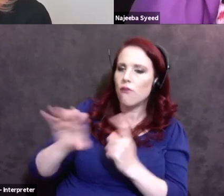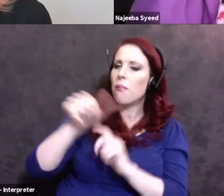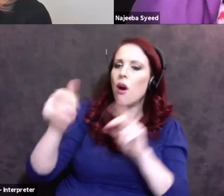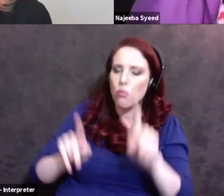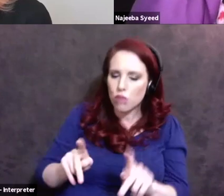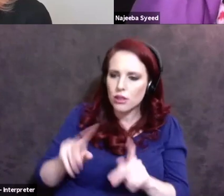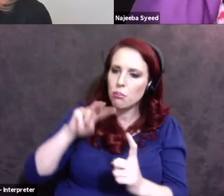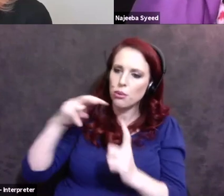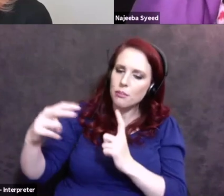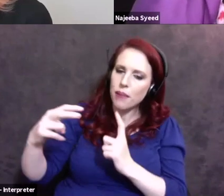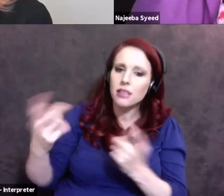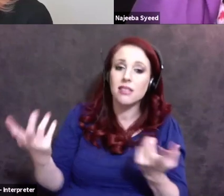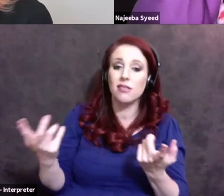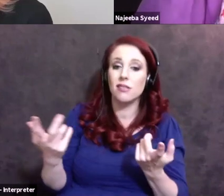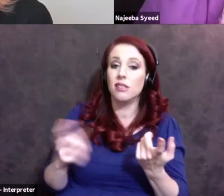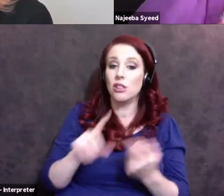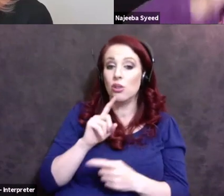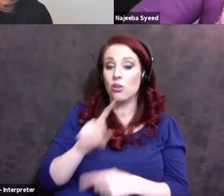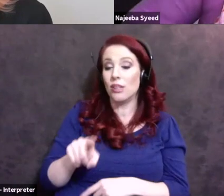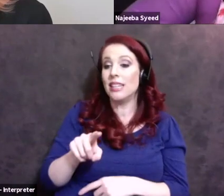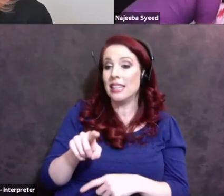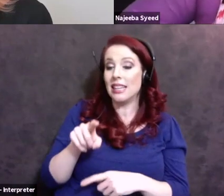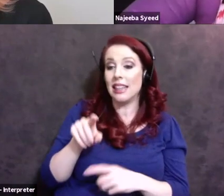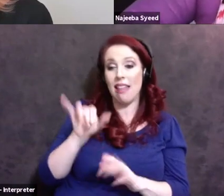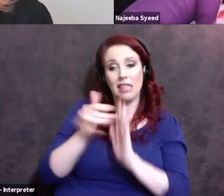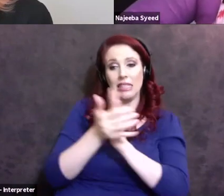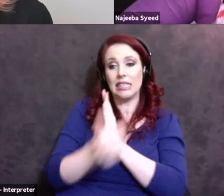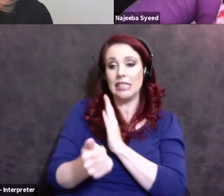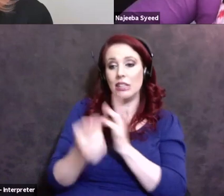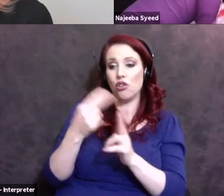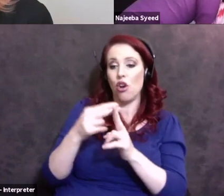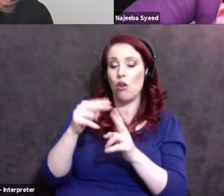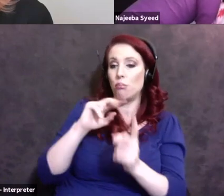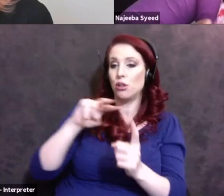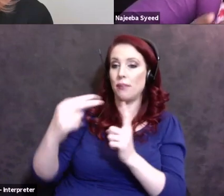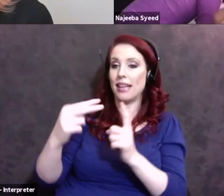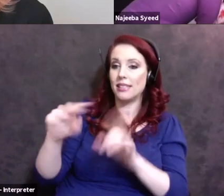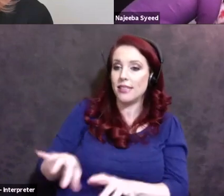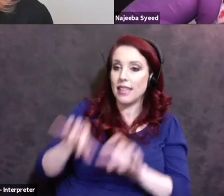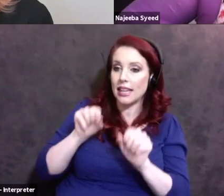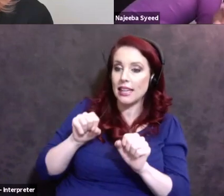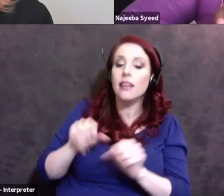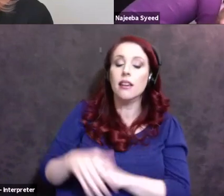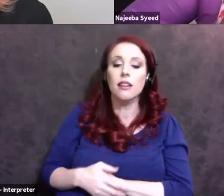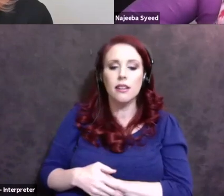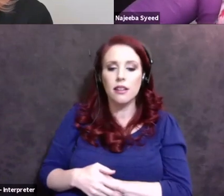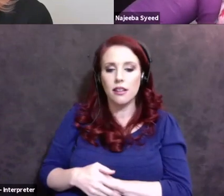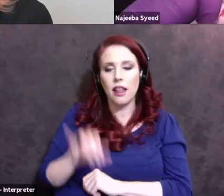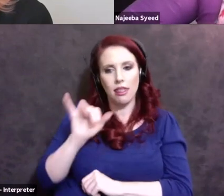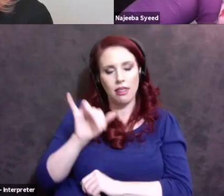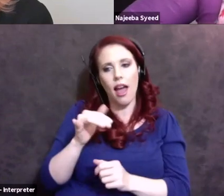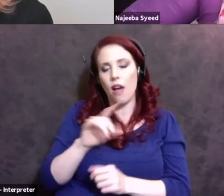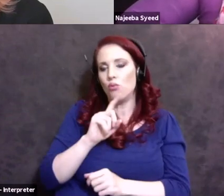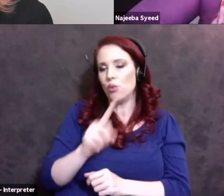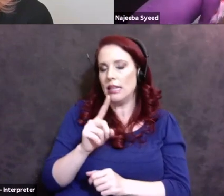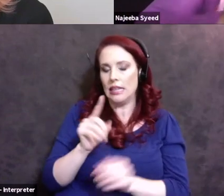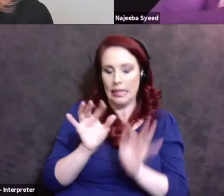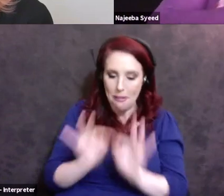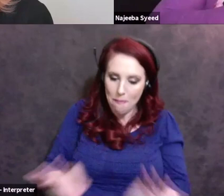This scale of perspective taking is considered one that is integral to problem solving.